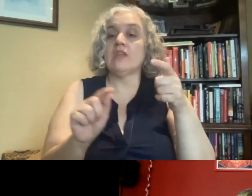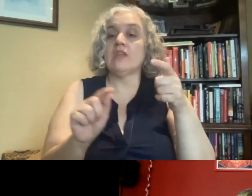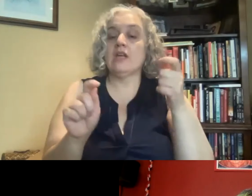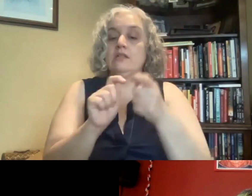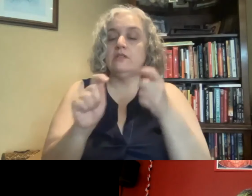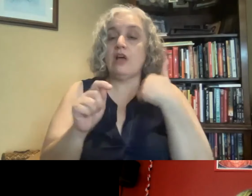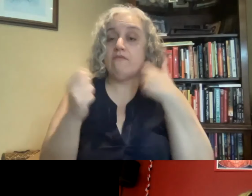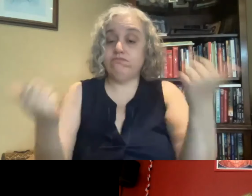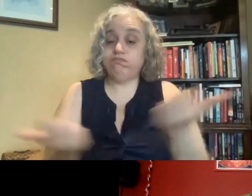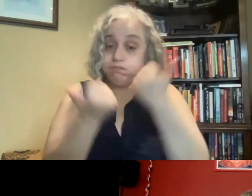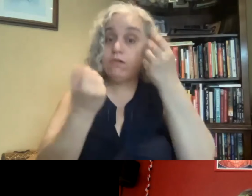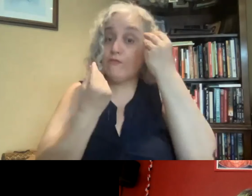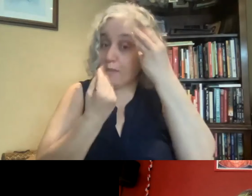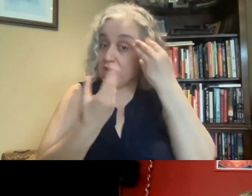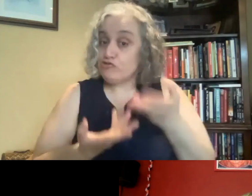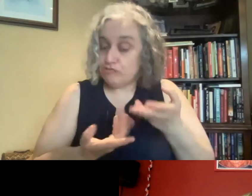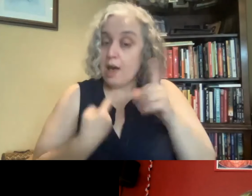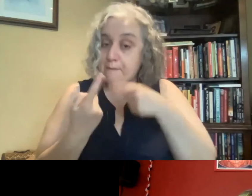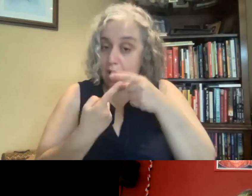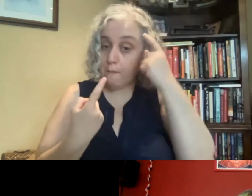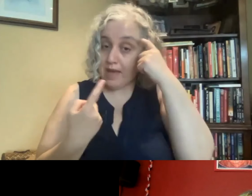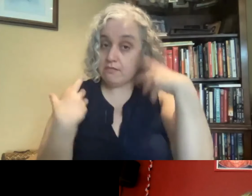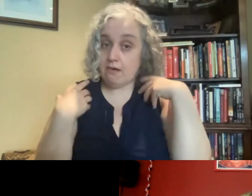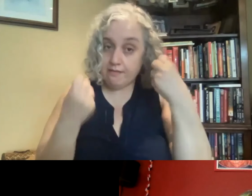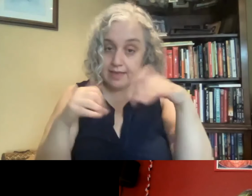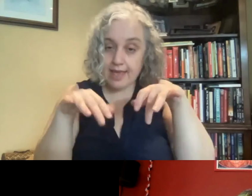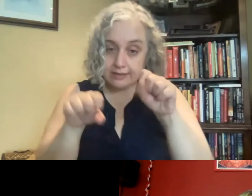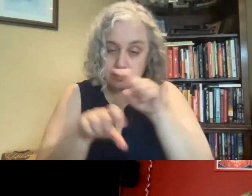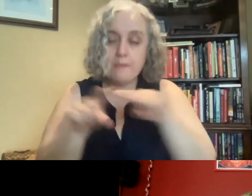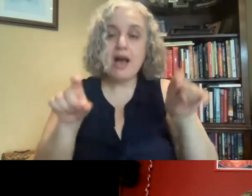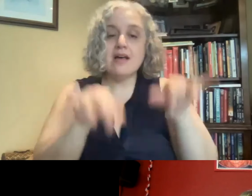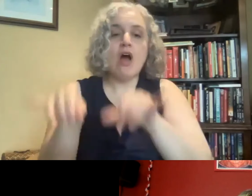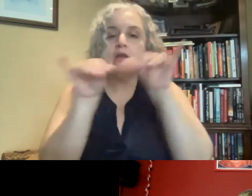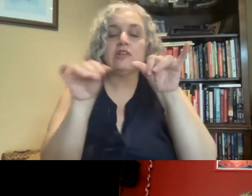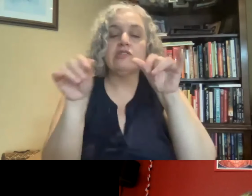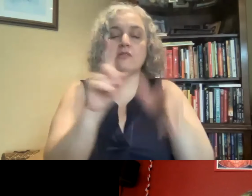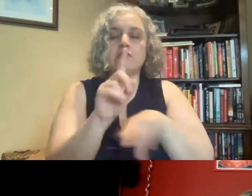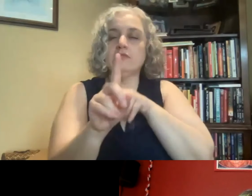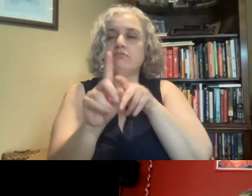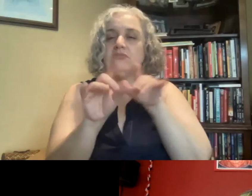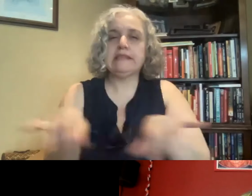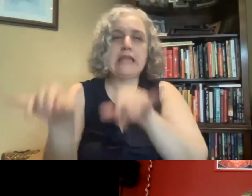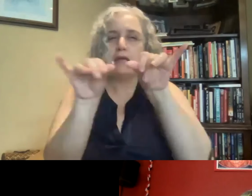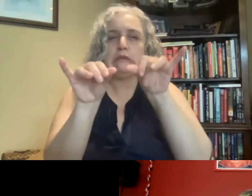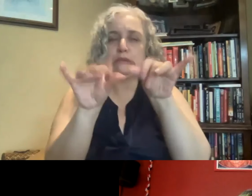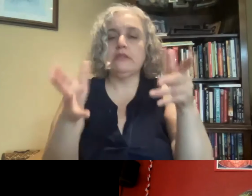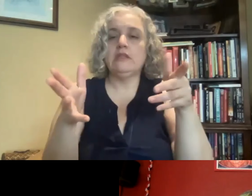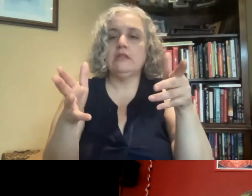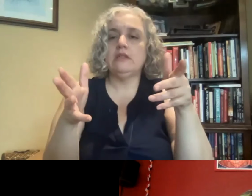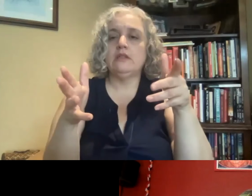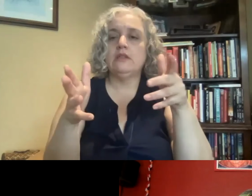data into a common or standard mode of presentation or language.